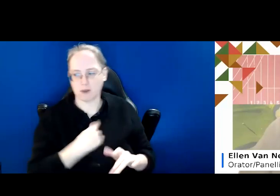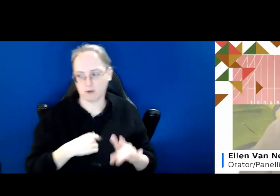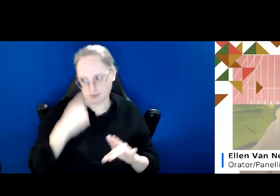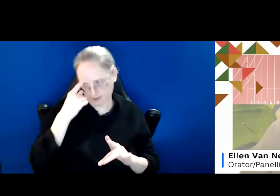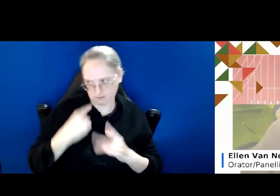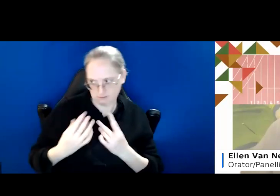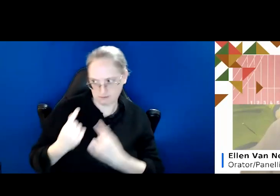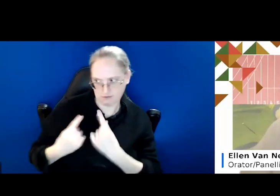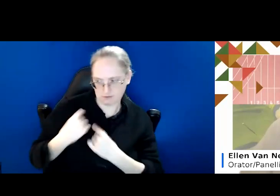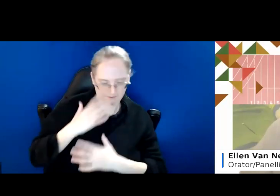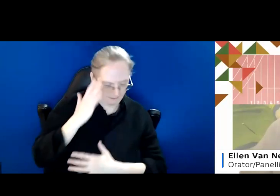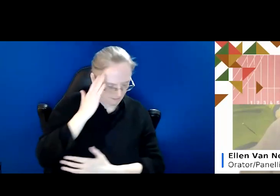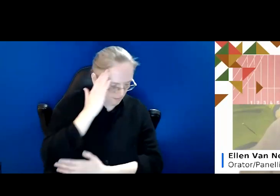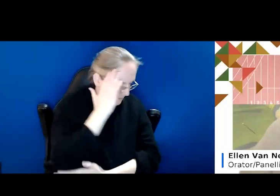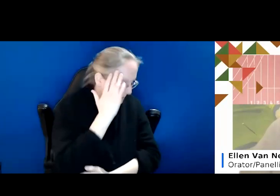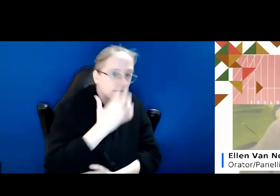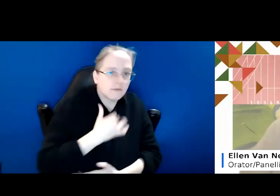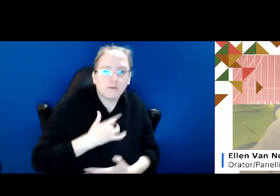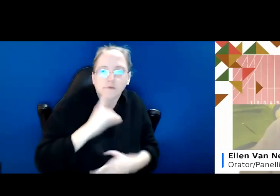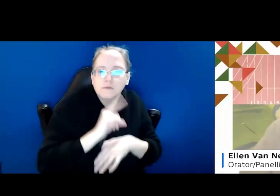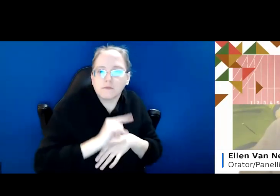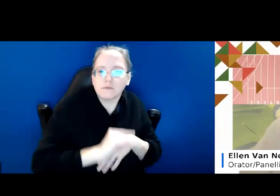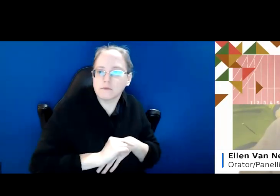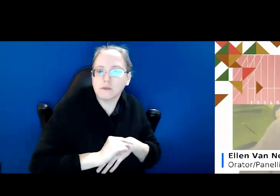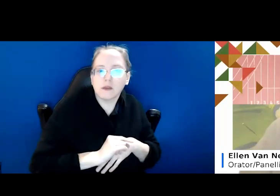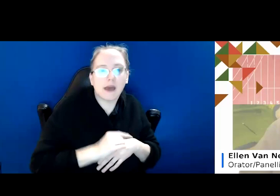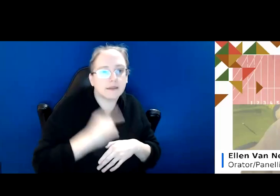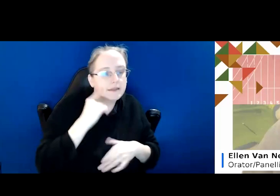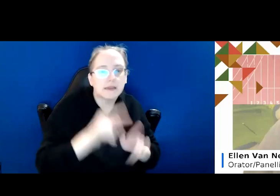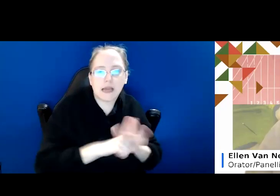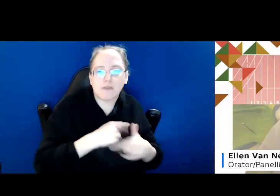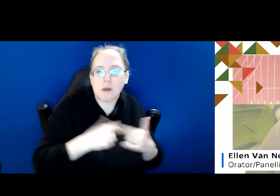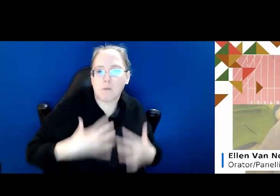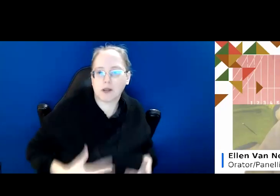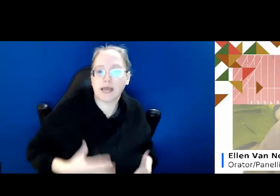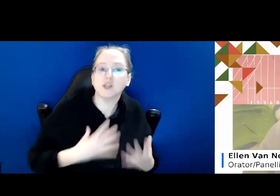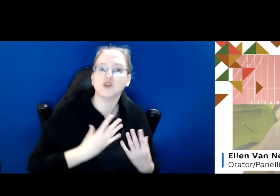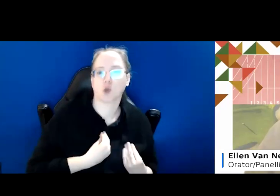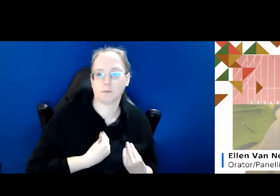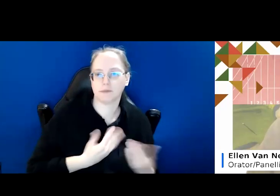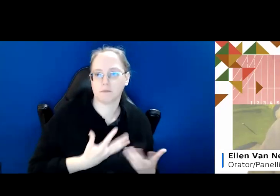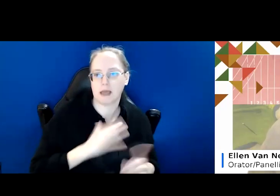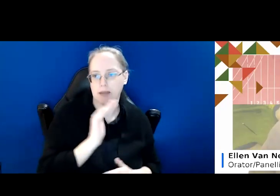and she stops playing netball. A more silent and persuasive way